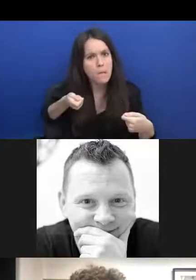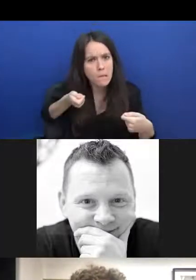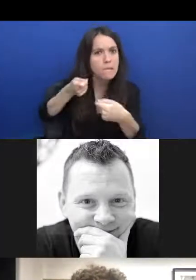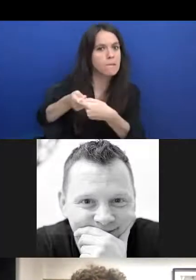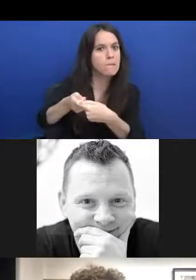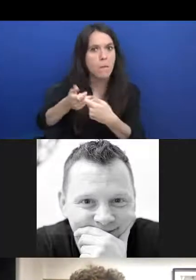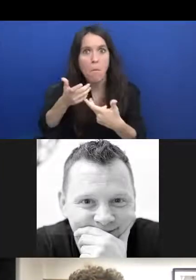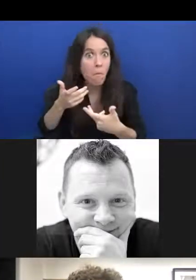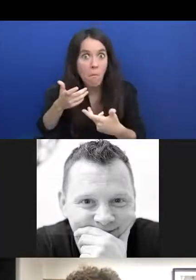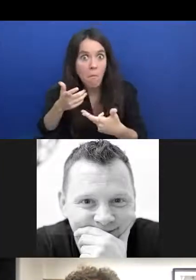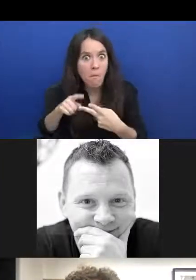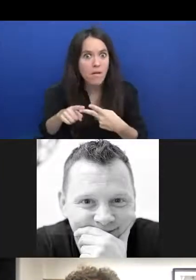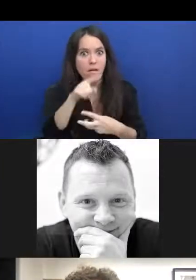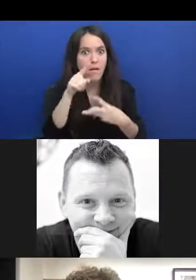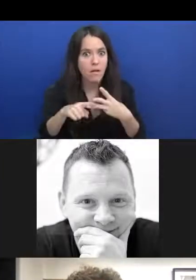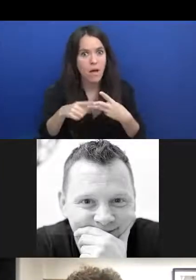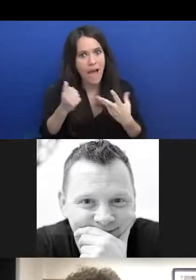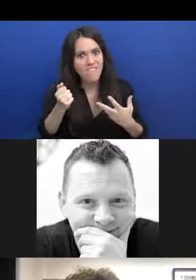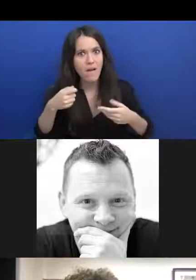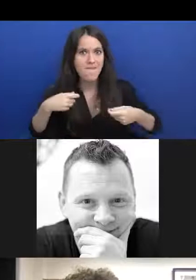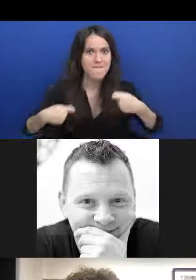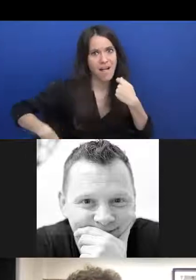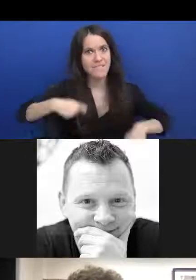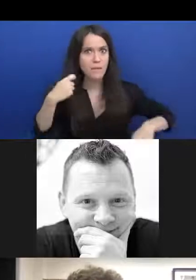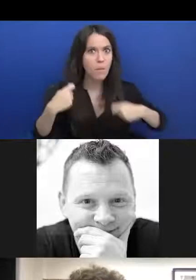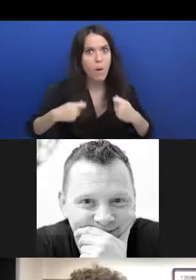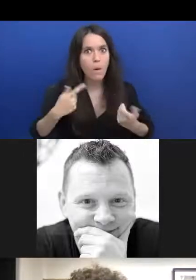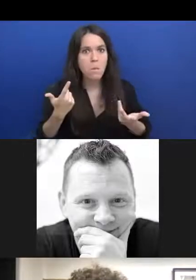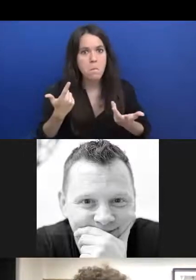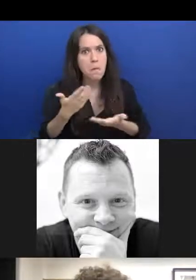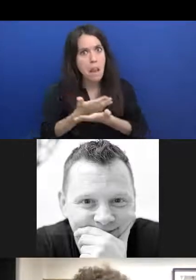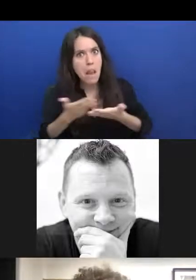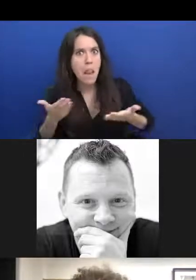language identities and what is the relationship between language ideologies and language practices